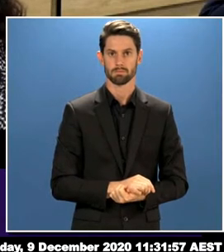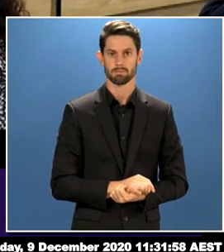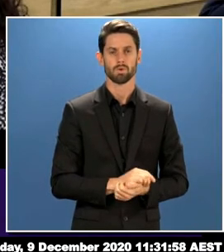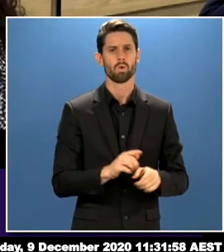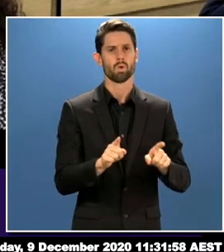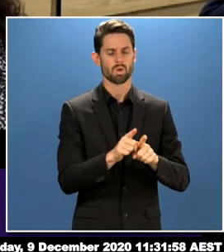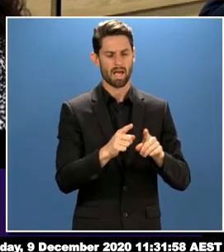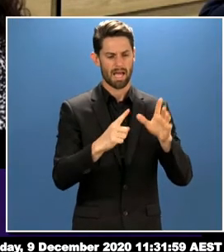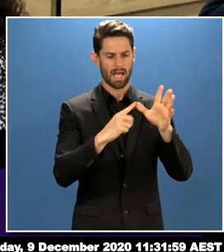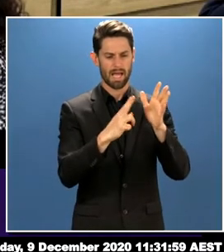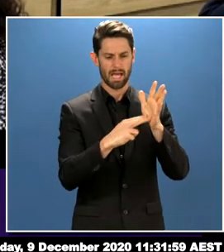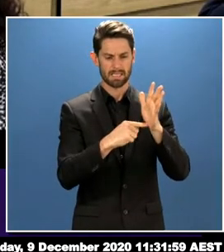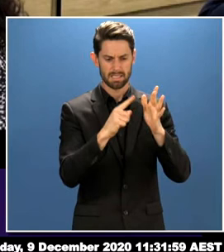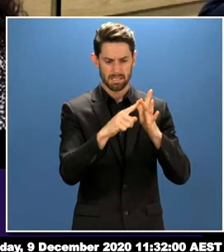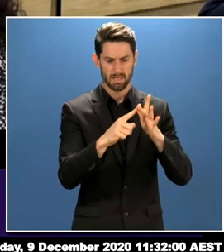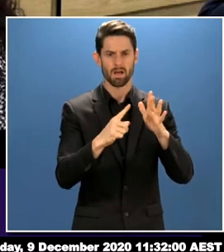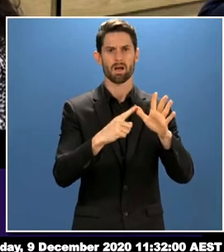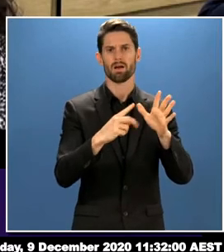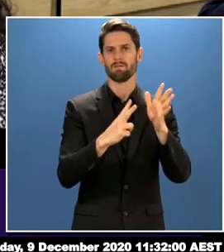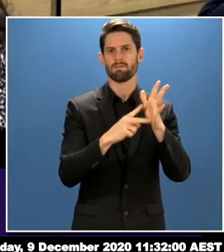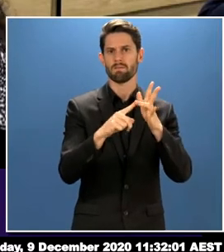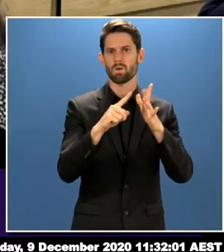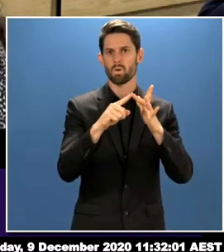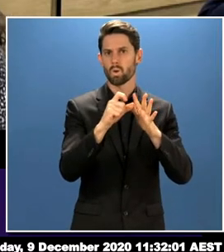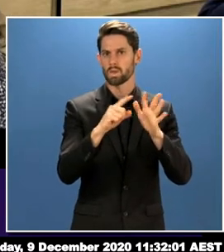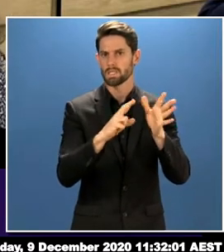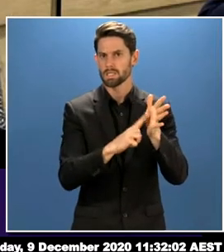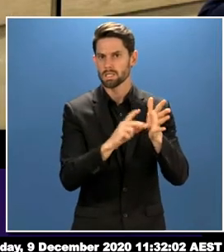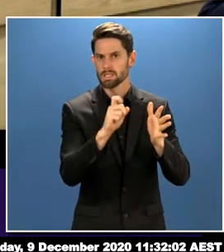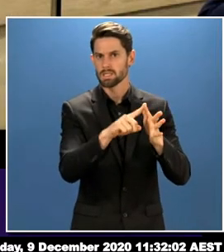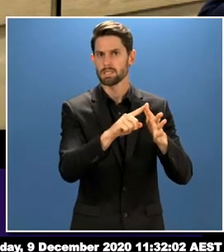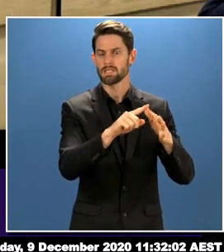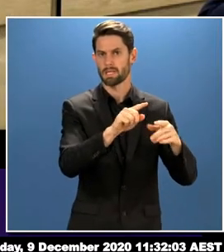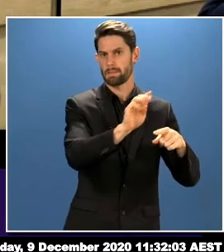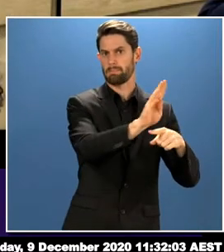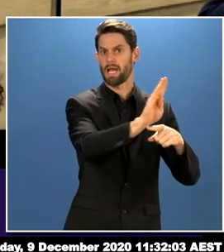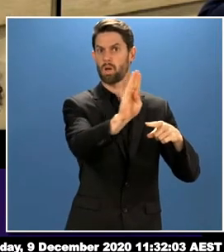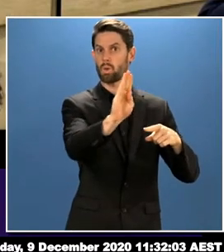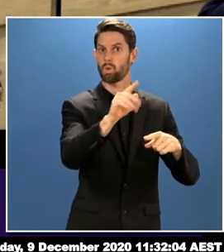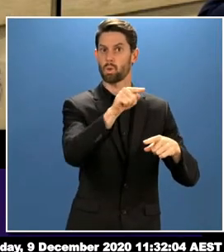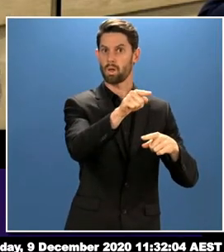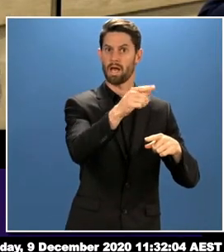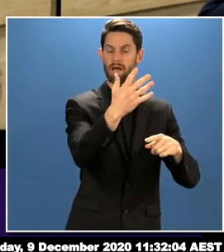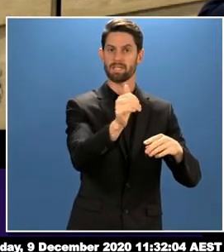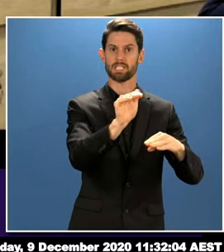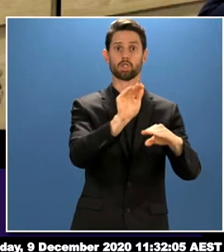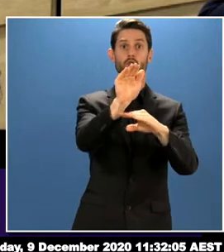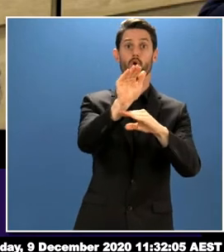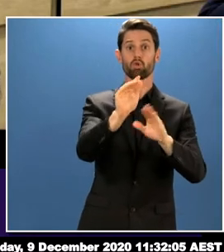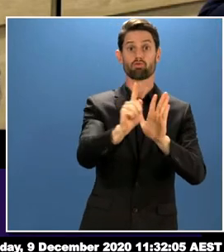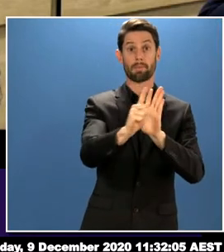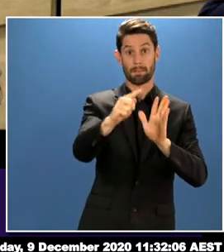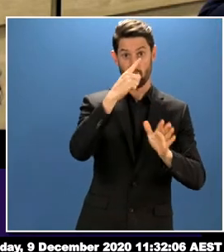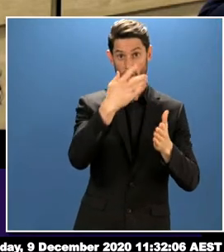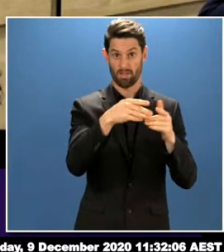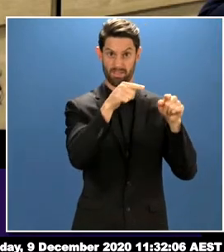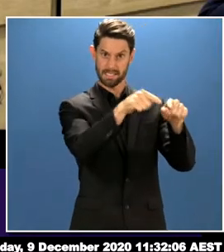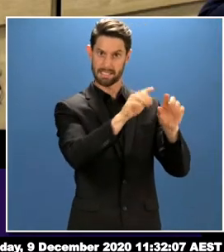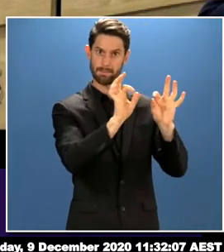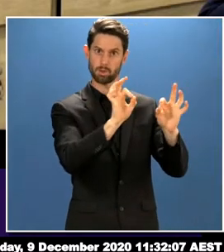provisions, and that panel contains expert representatives as well.